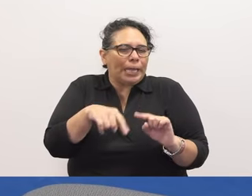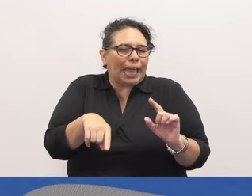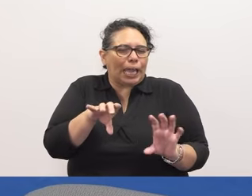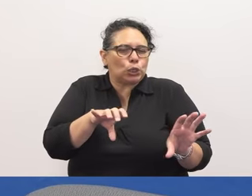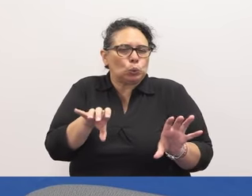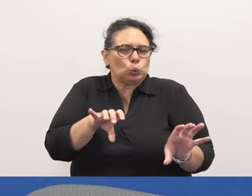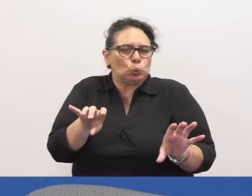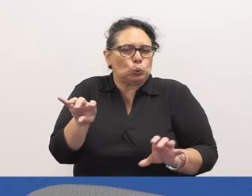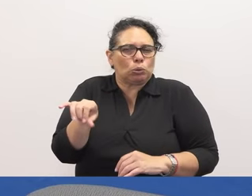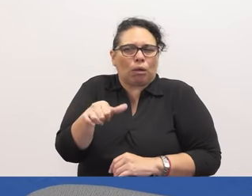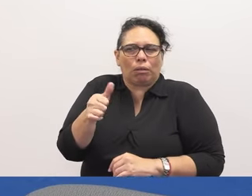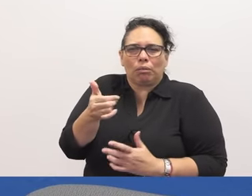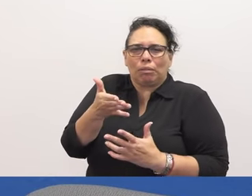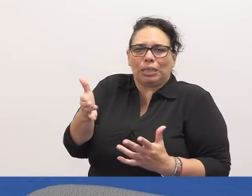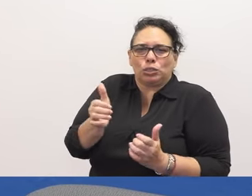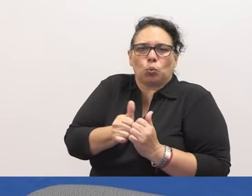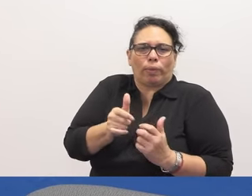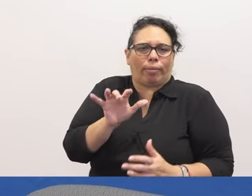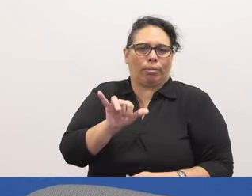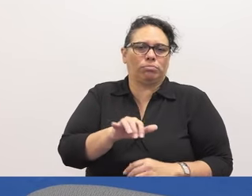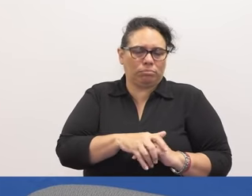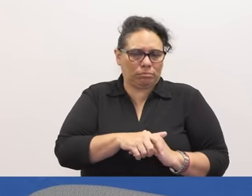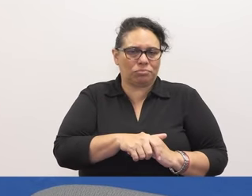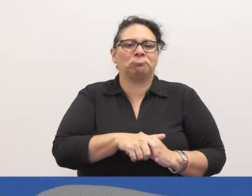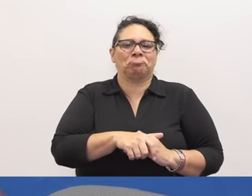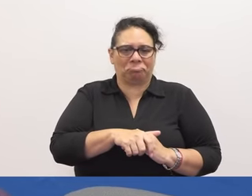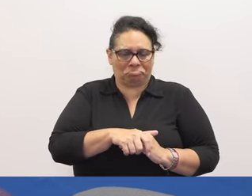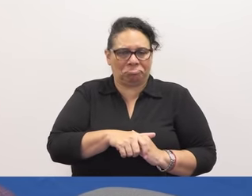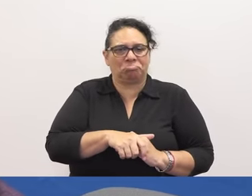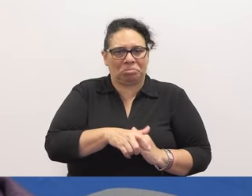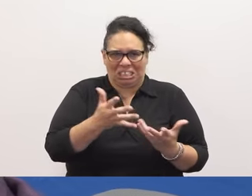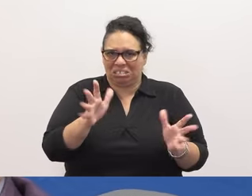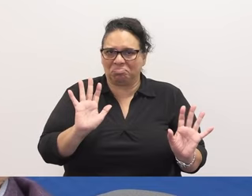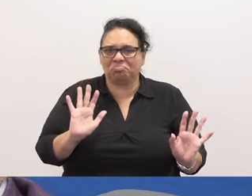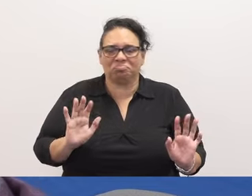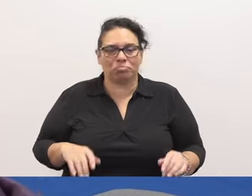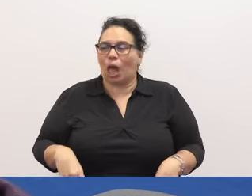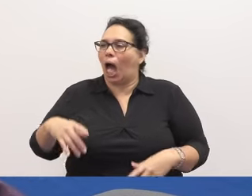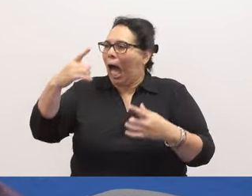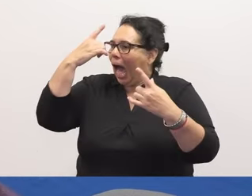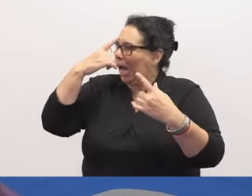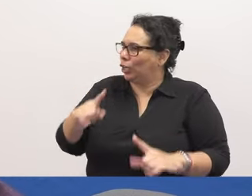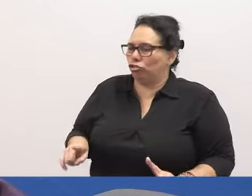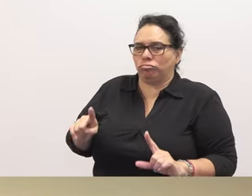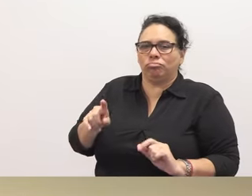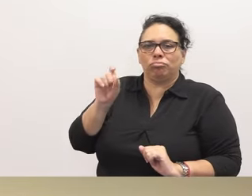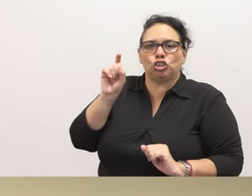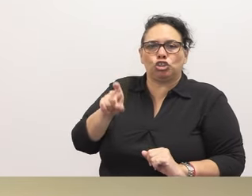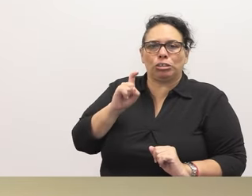that we're gonna be doing without it. So that's it. And I completely agree. I think you all need to walk out of here today